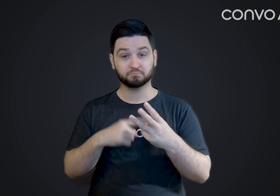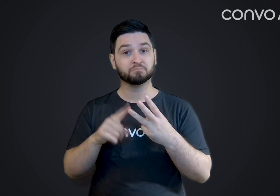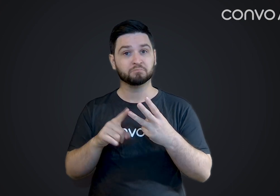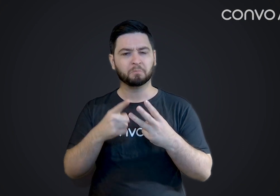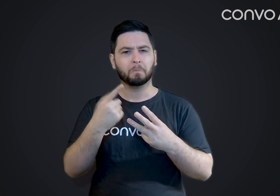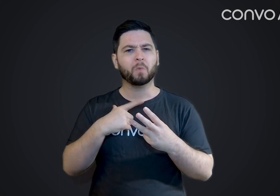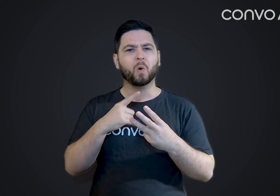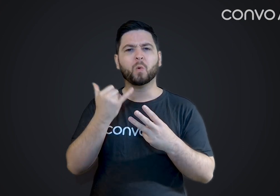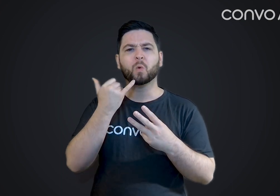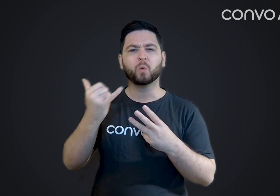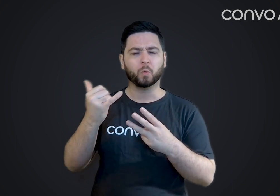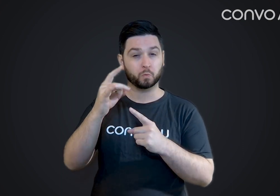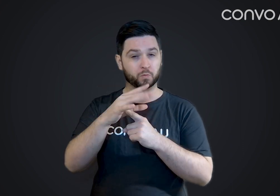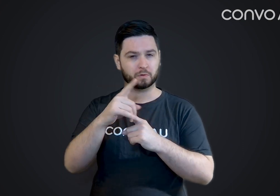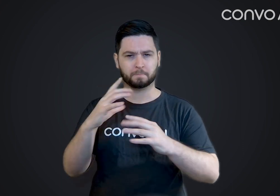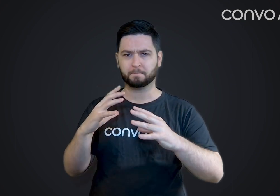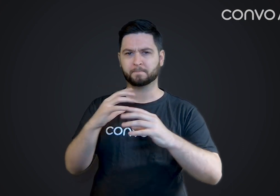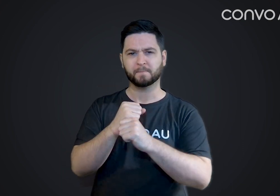3. A brief description for the purpose of your call.